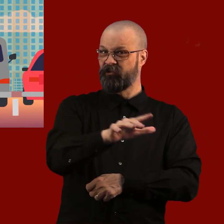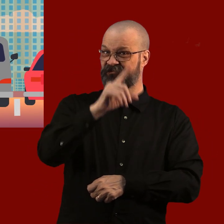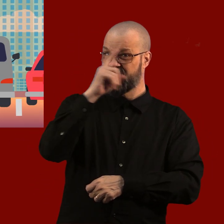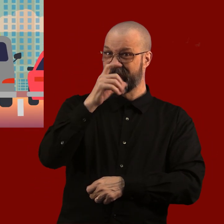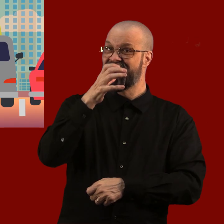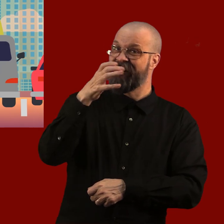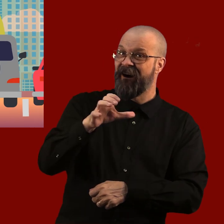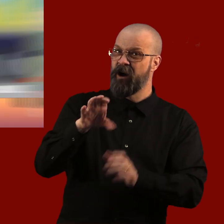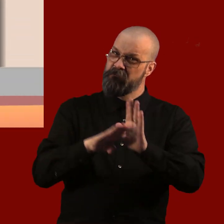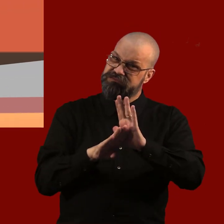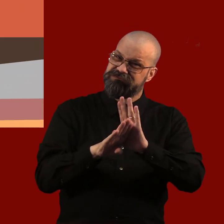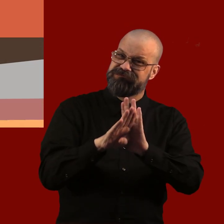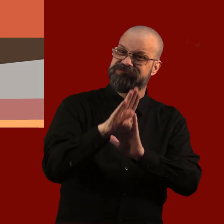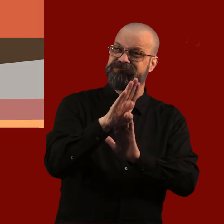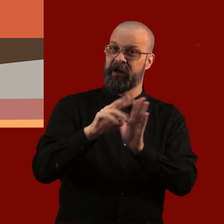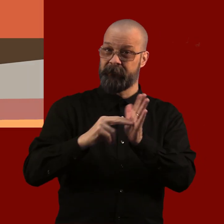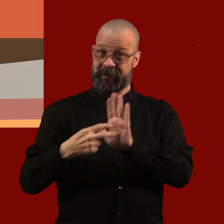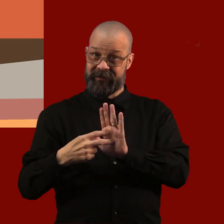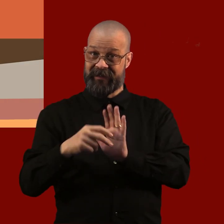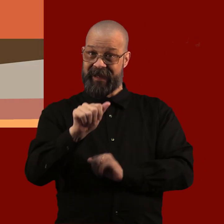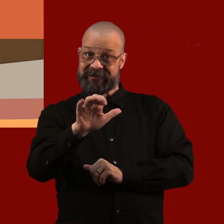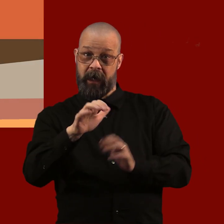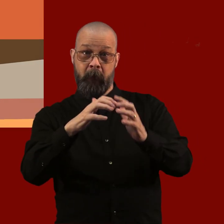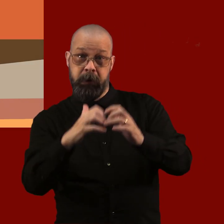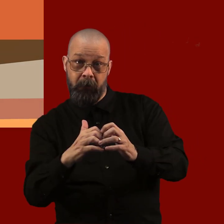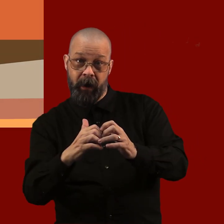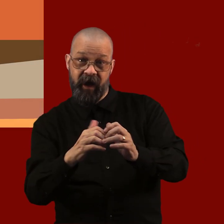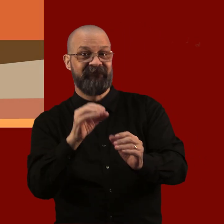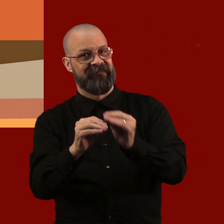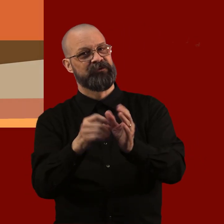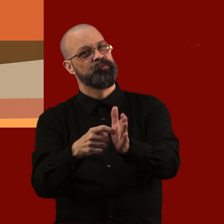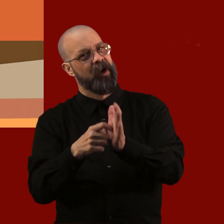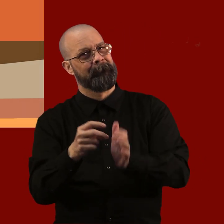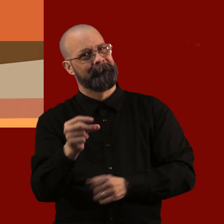If your units have air conditioning, you are required by the Texas Property Code to keep it in working condition.